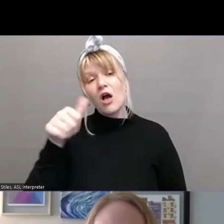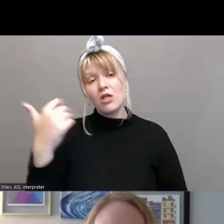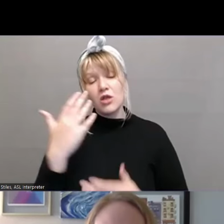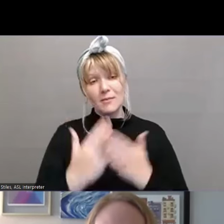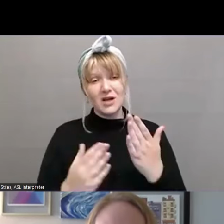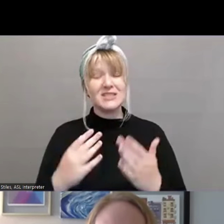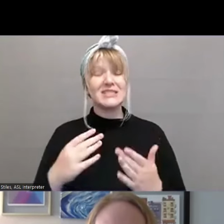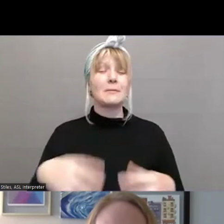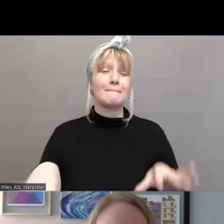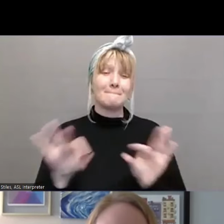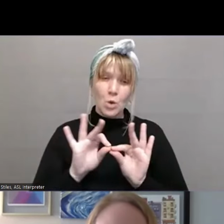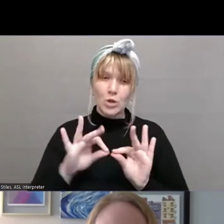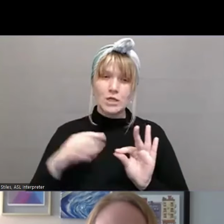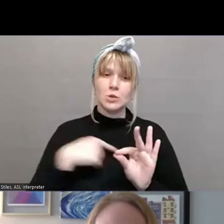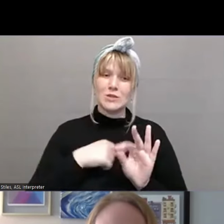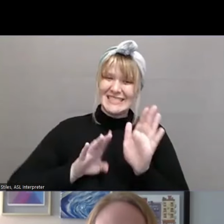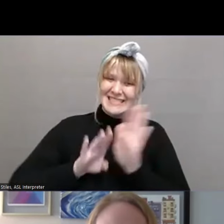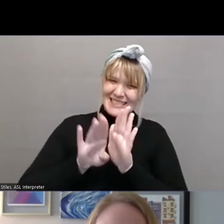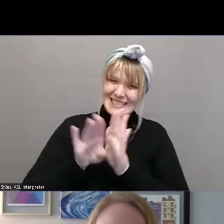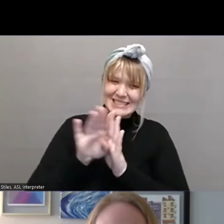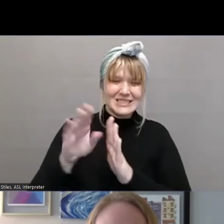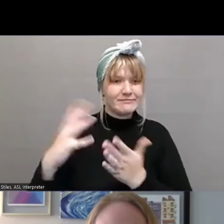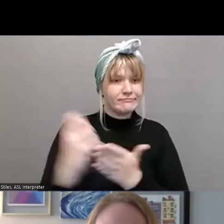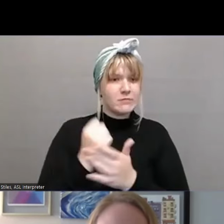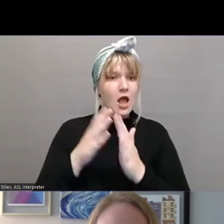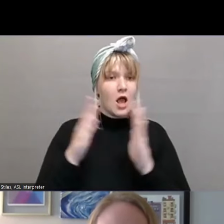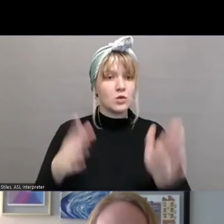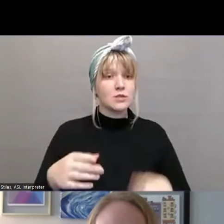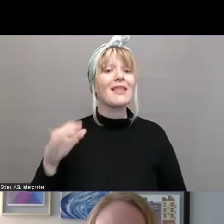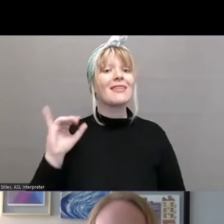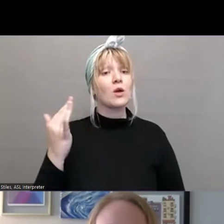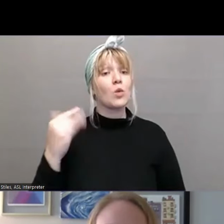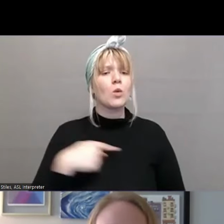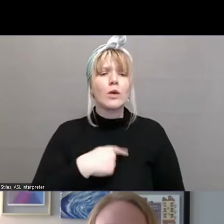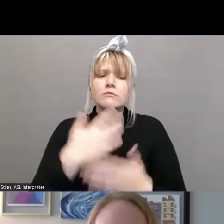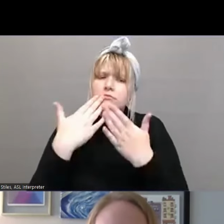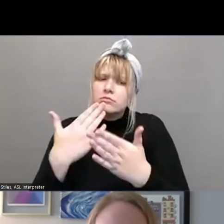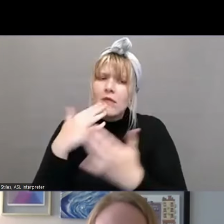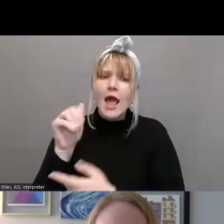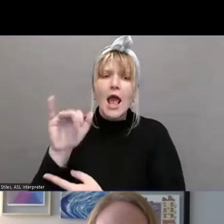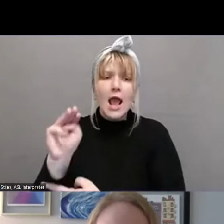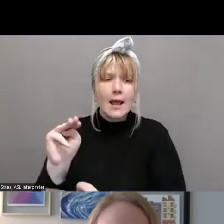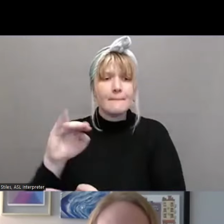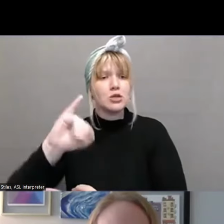That is why we are so grateful to players like AIM and John for stepping into that field